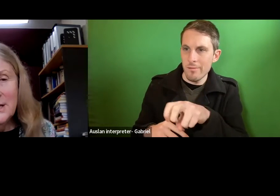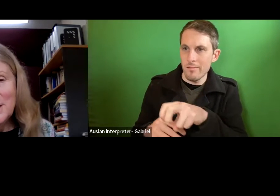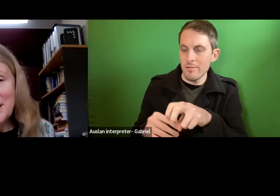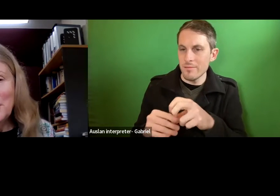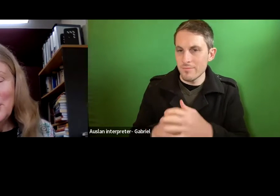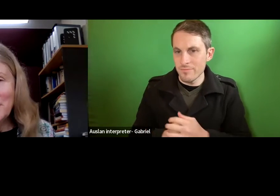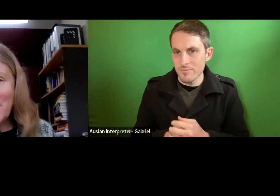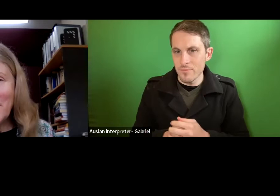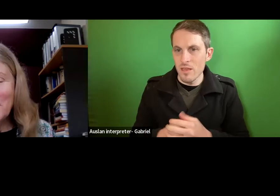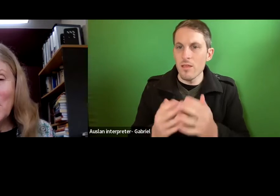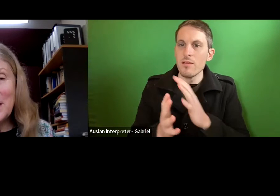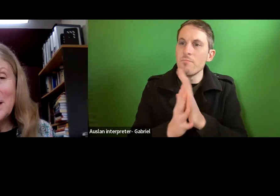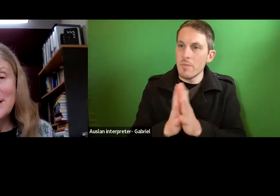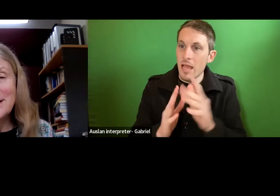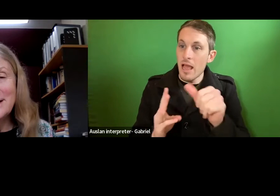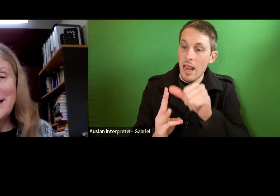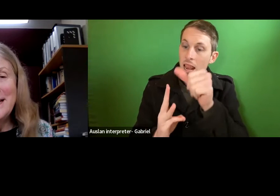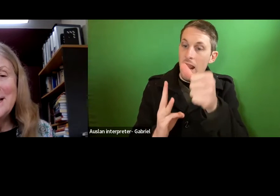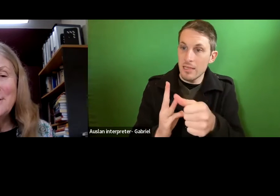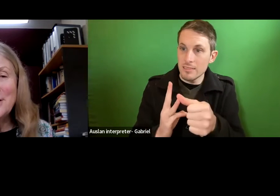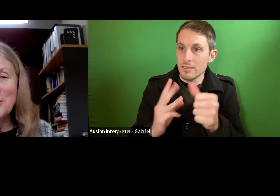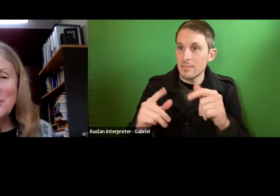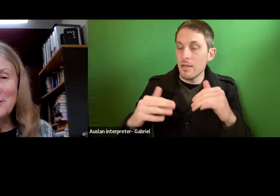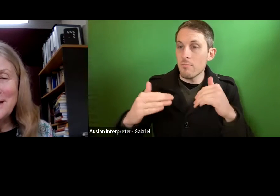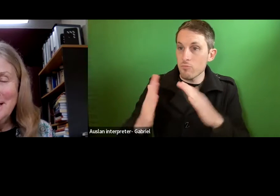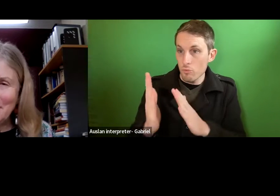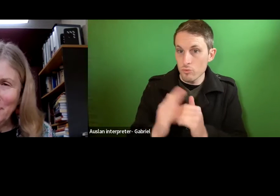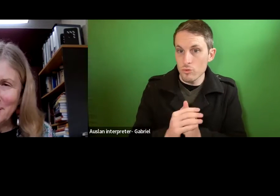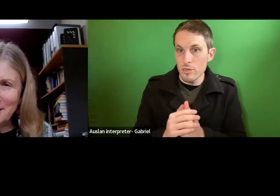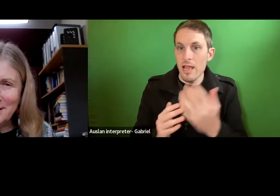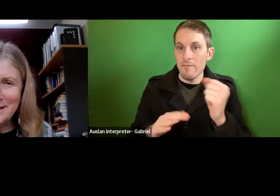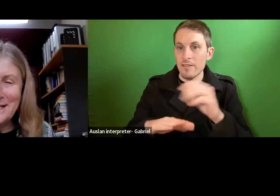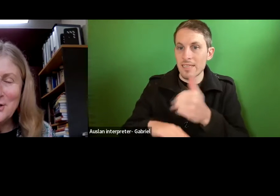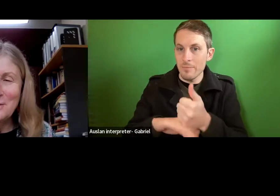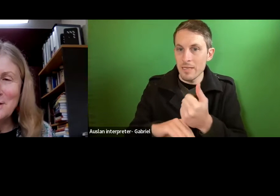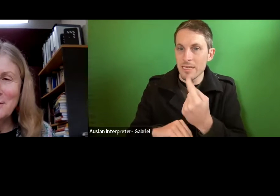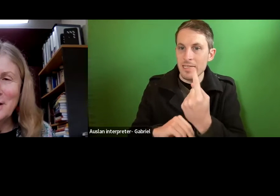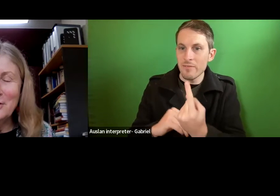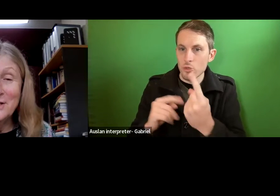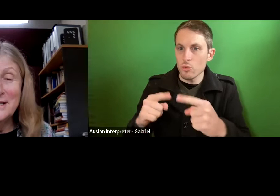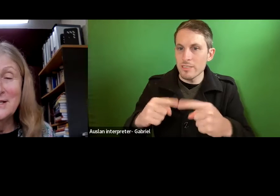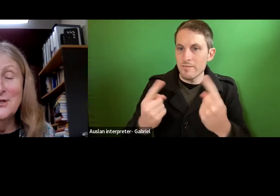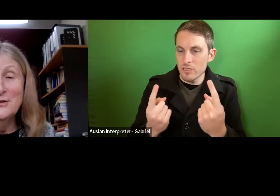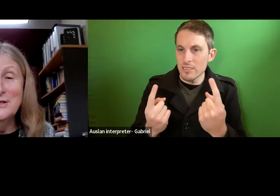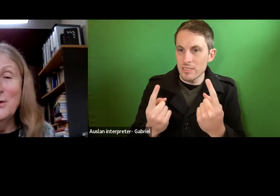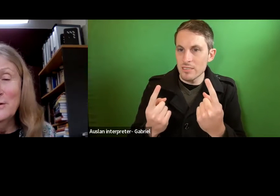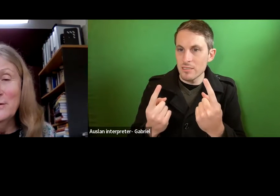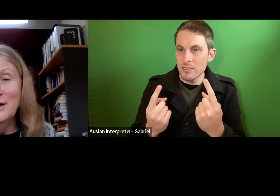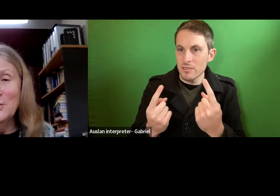There was then a period of time where individual differences in terms of across a student's profile